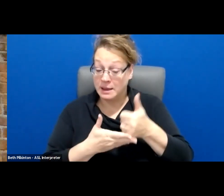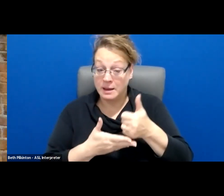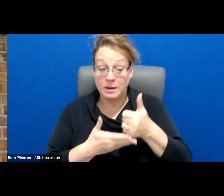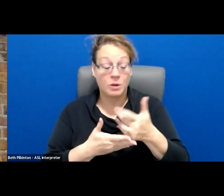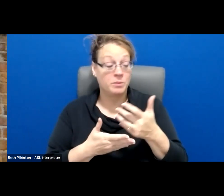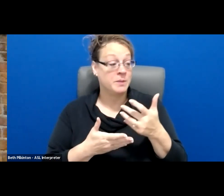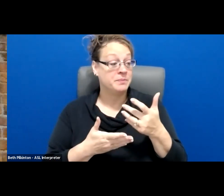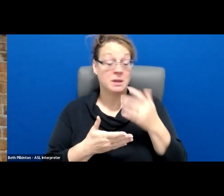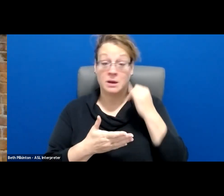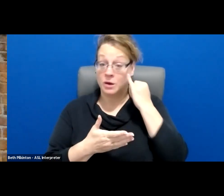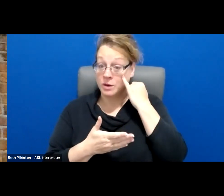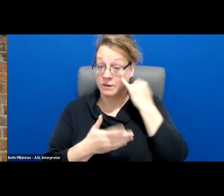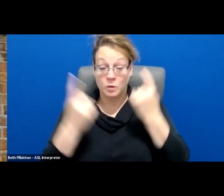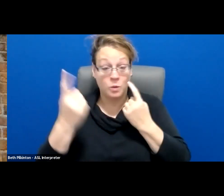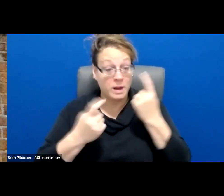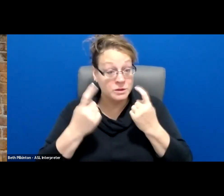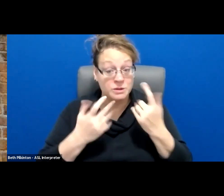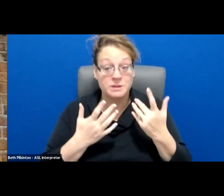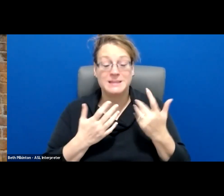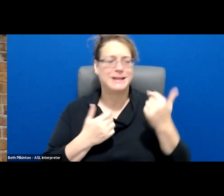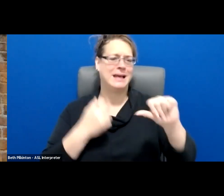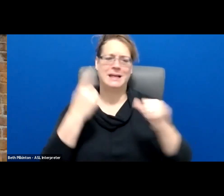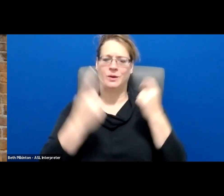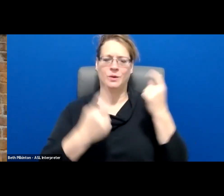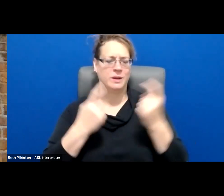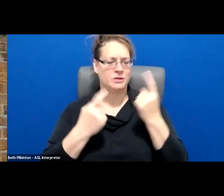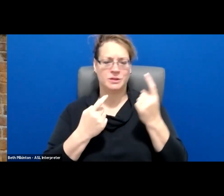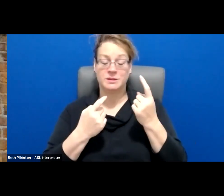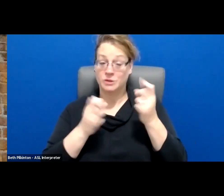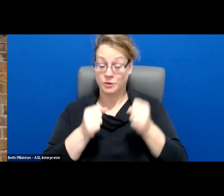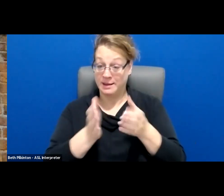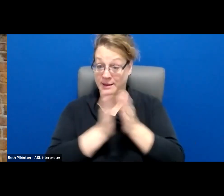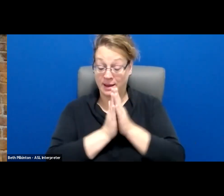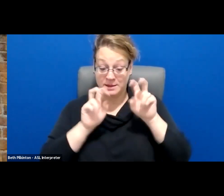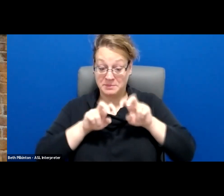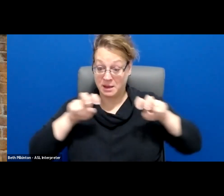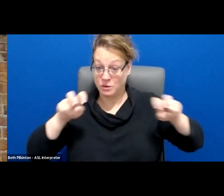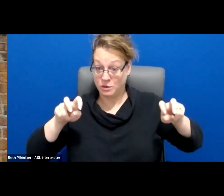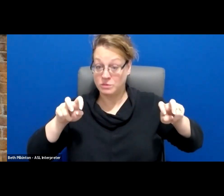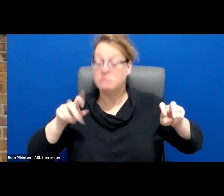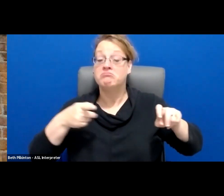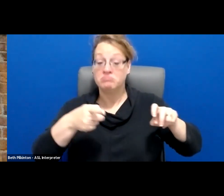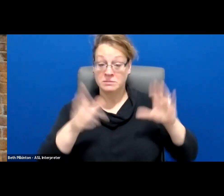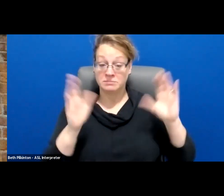Also, we are providing translation in Spanish and American sign language.